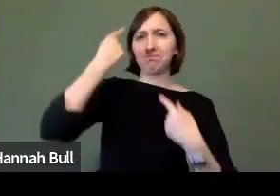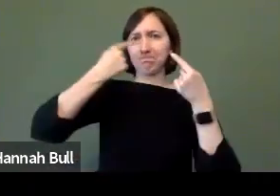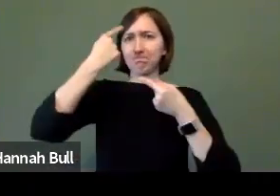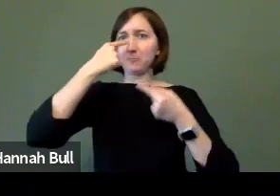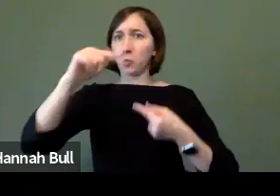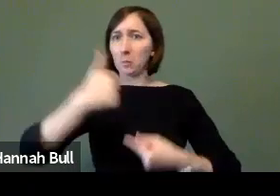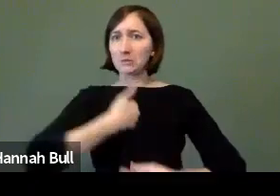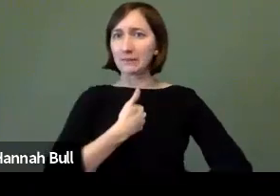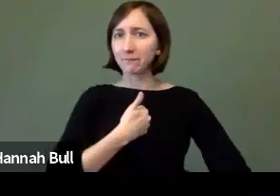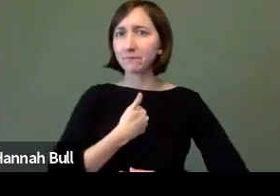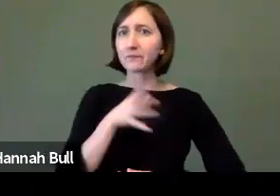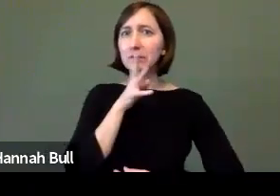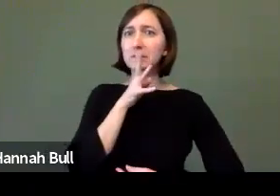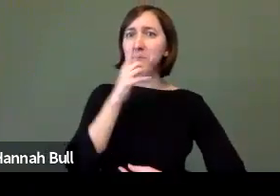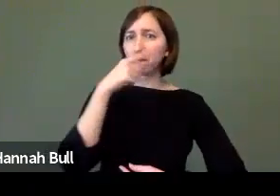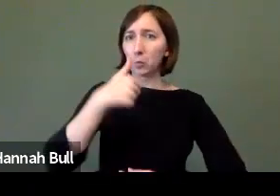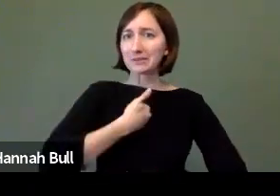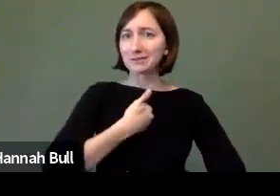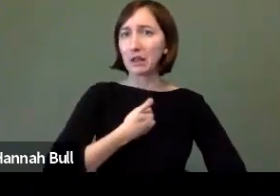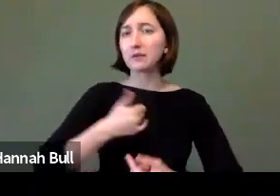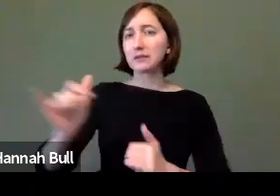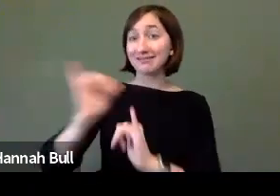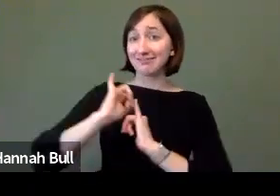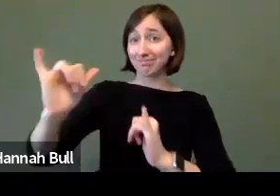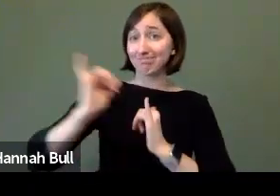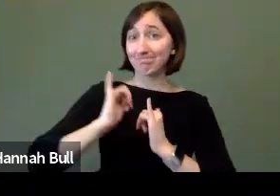So in a time when we're facing greater restrictions,